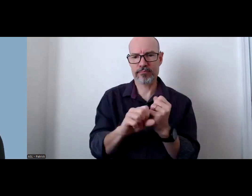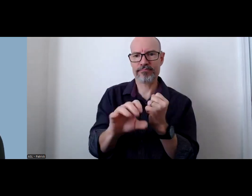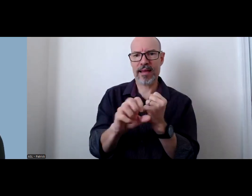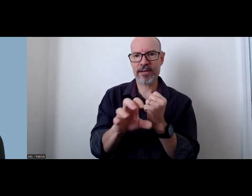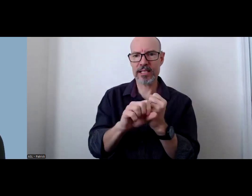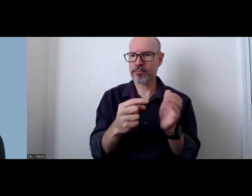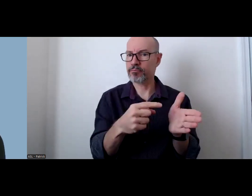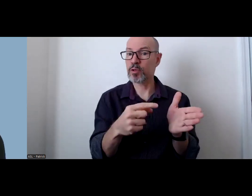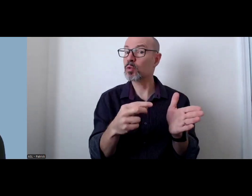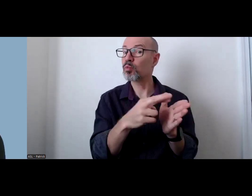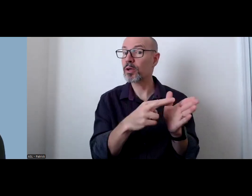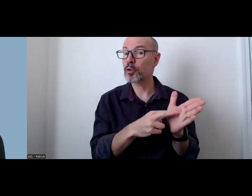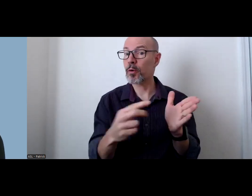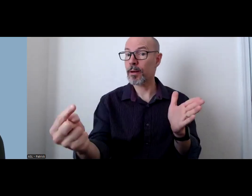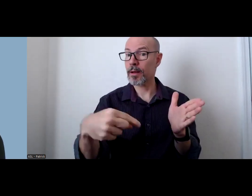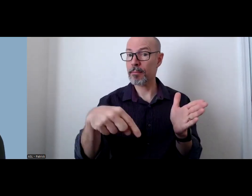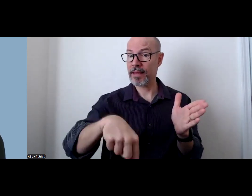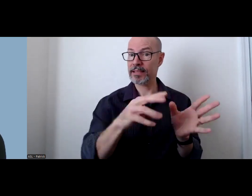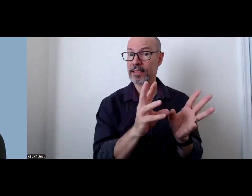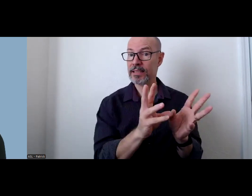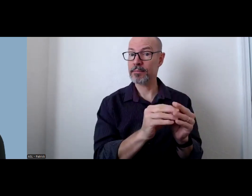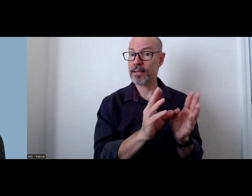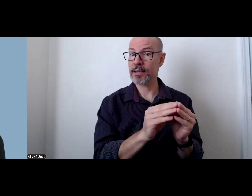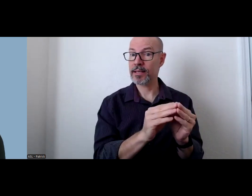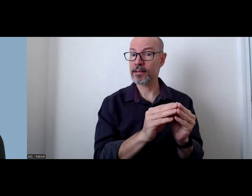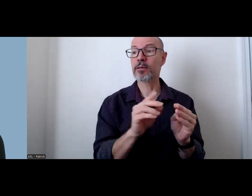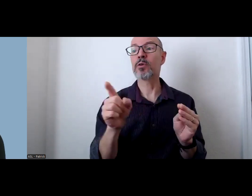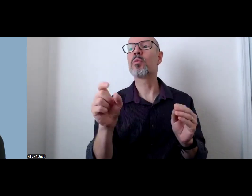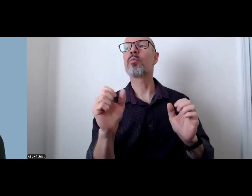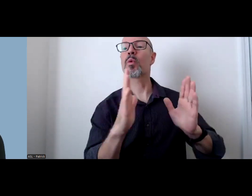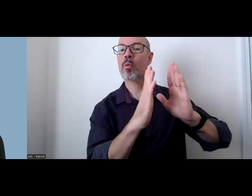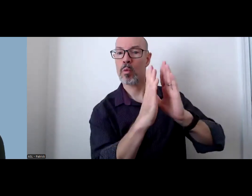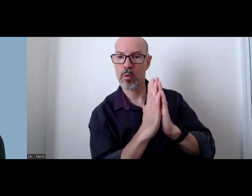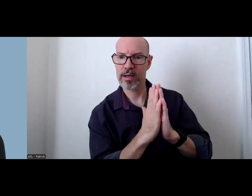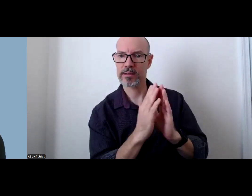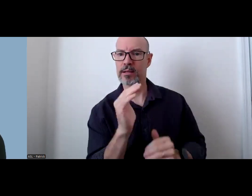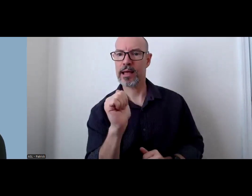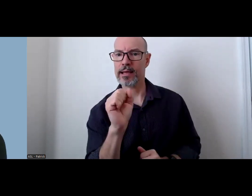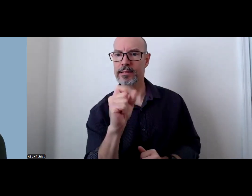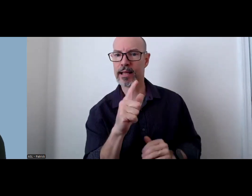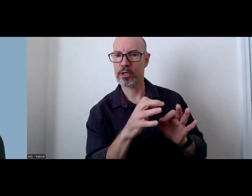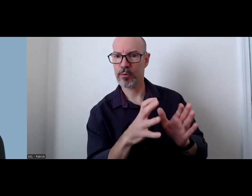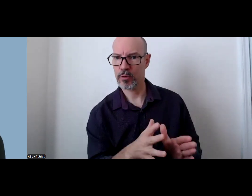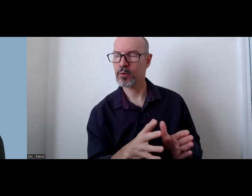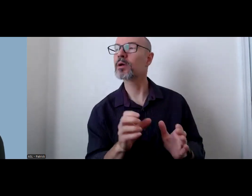it clear in the advertisements and the registration page that you can request ASL and CART in